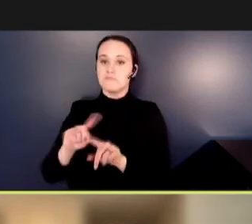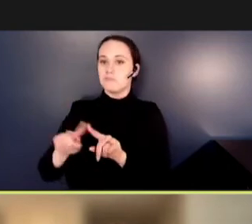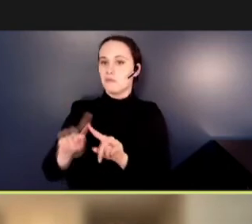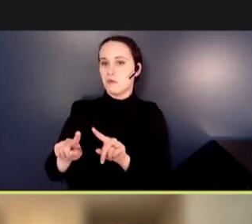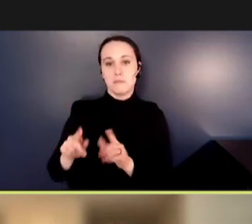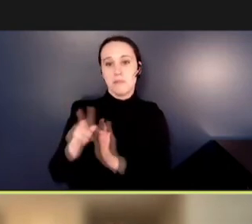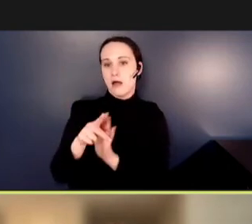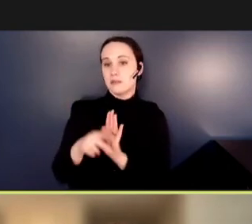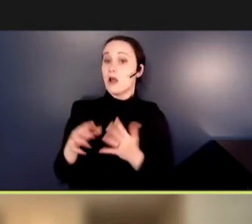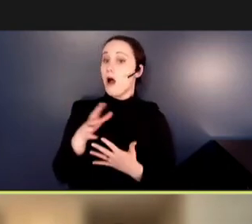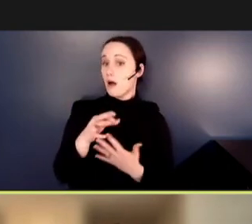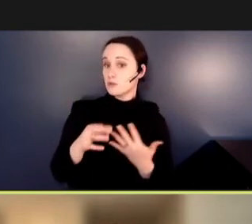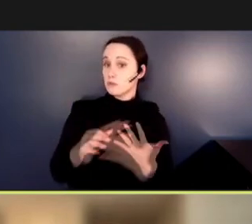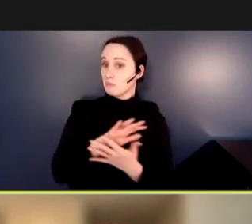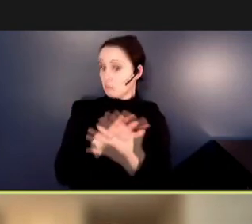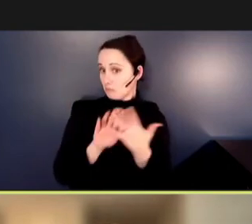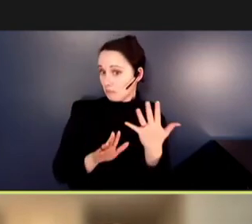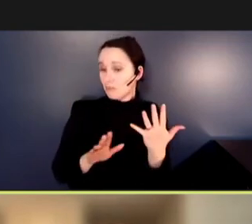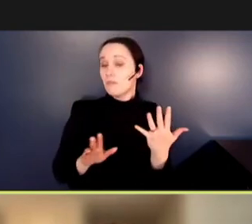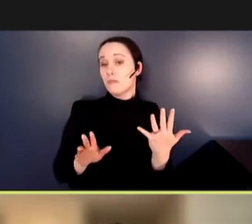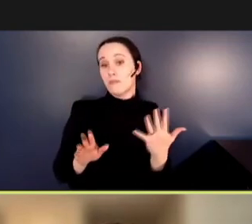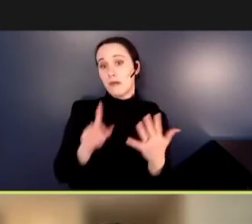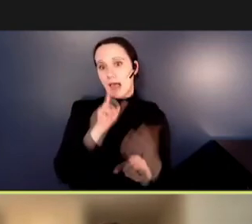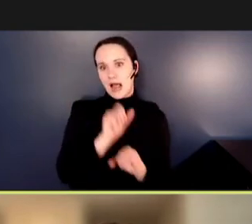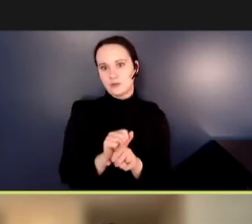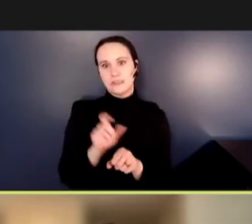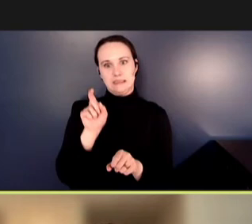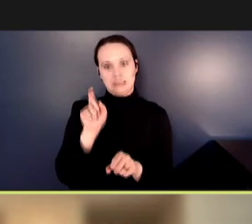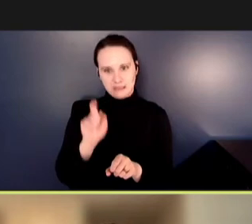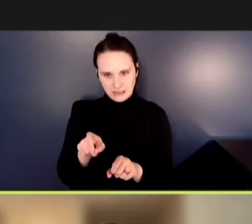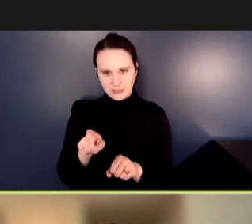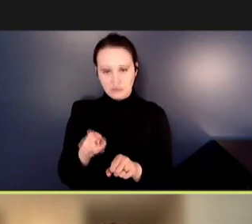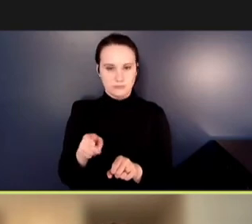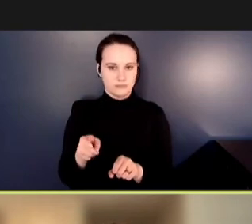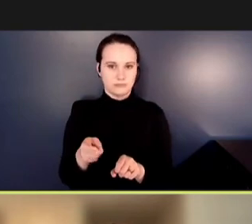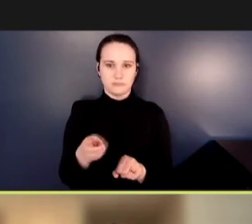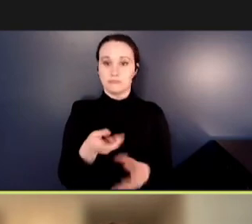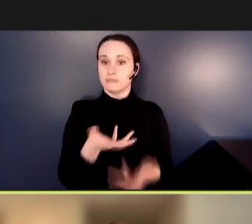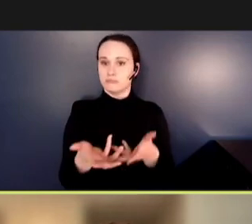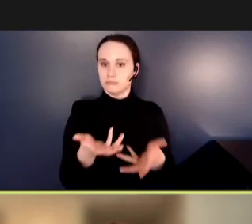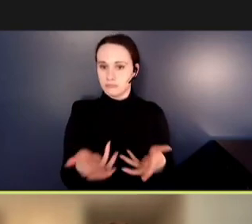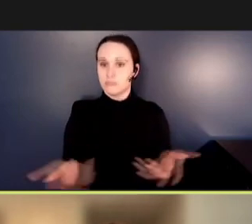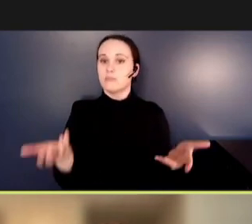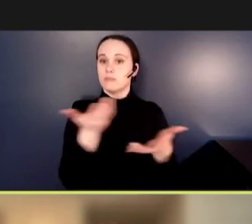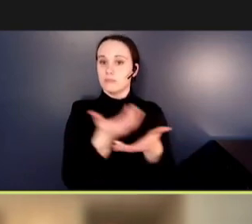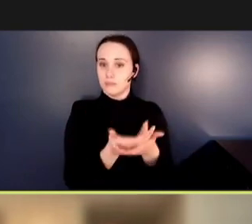to be -- actually need to be done in concert with expanding -- with establishing Vaccine